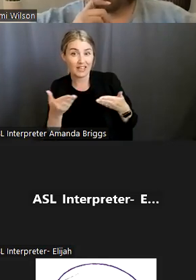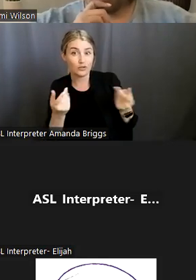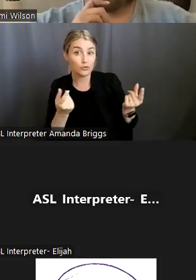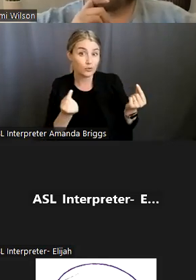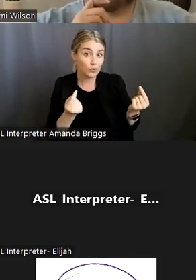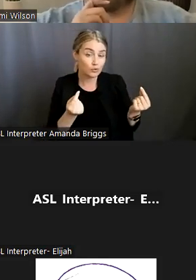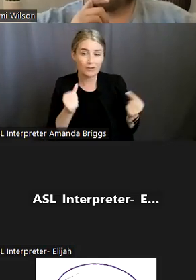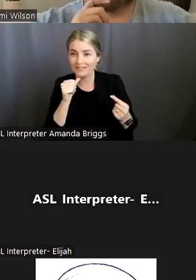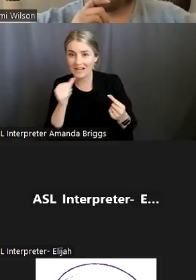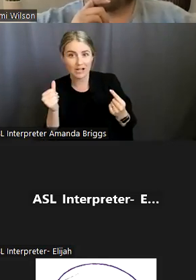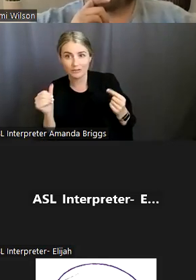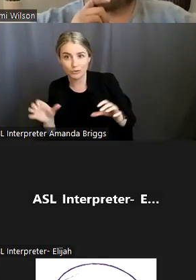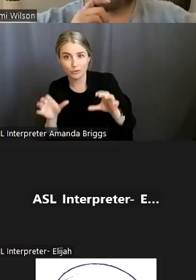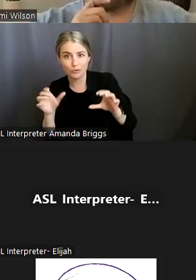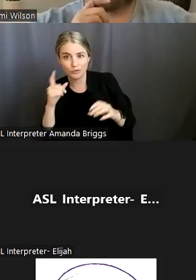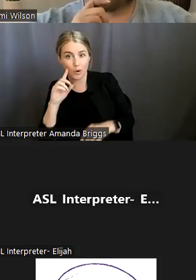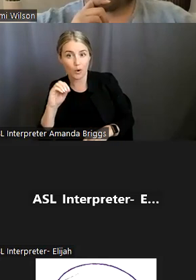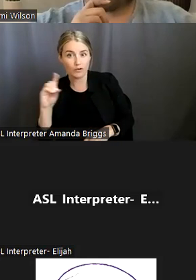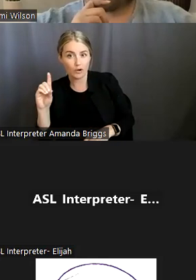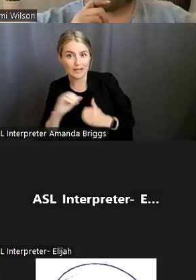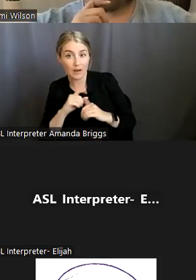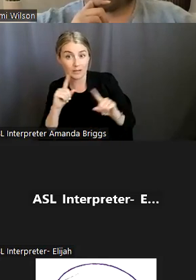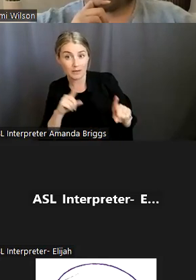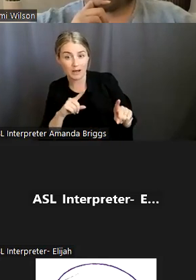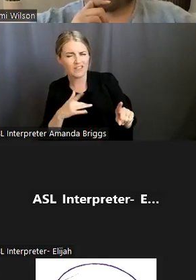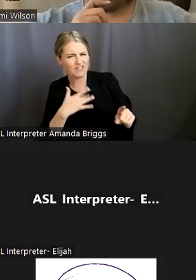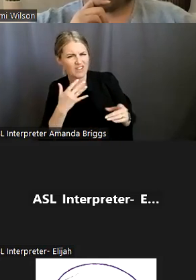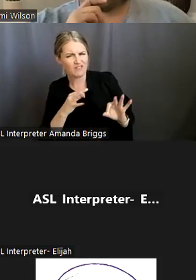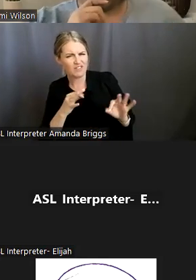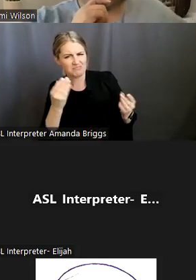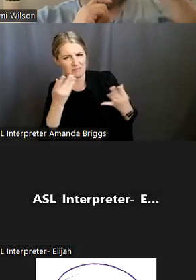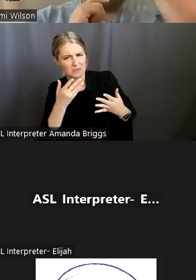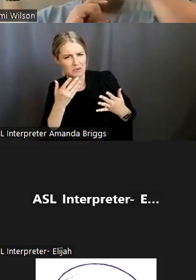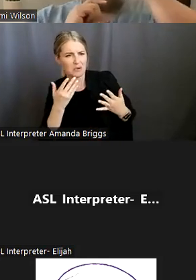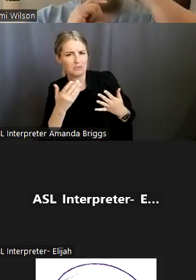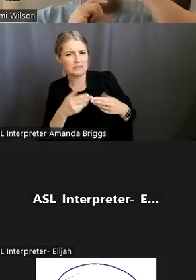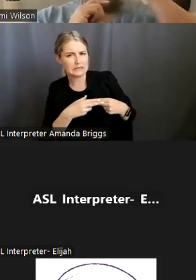overdose and overdose responses. So feel free to let me know, like however many slides if we